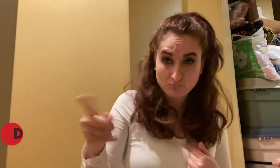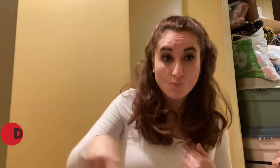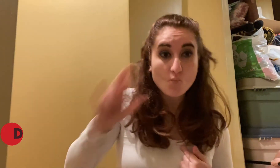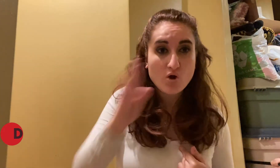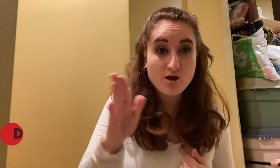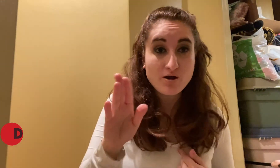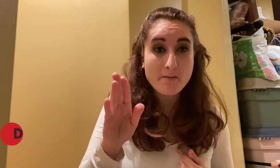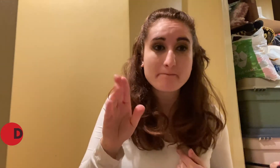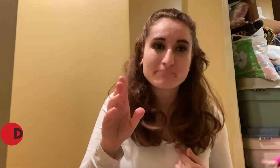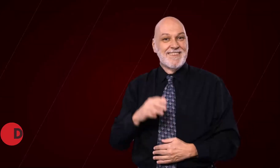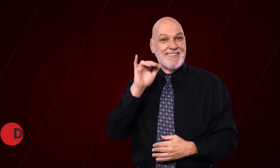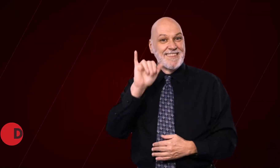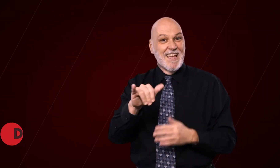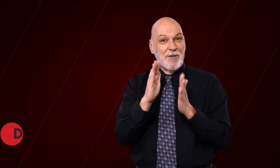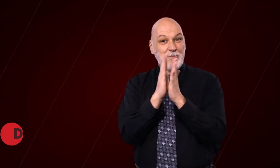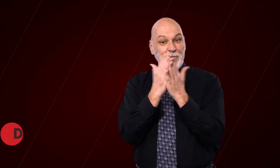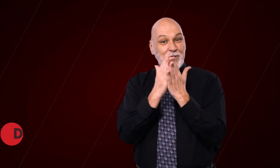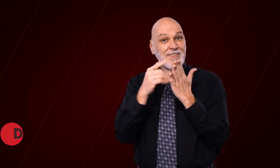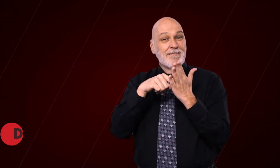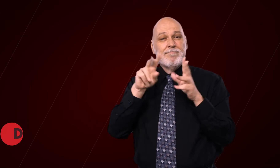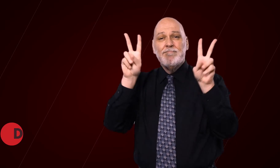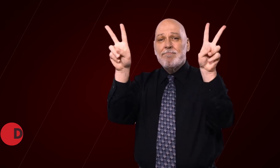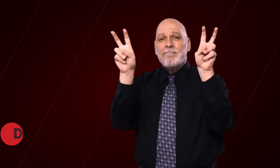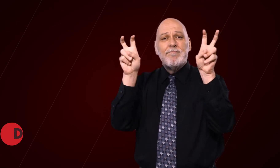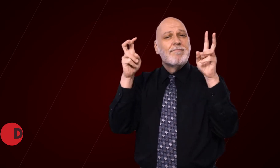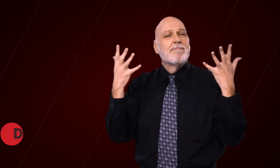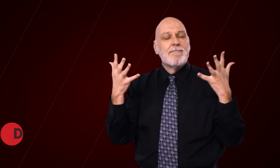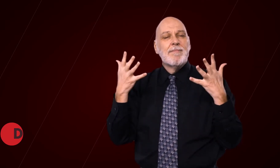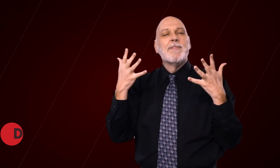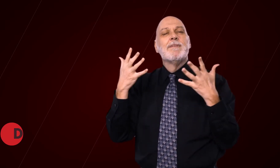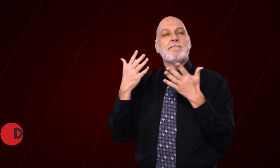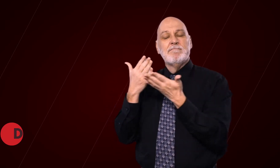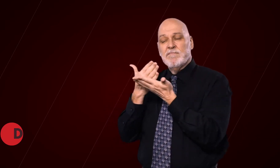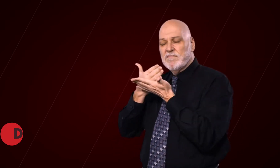So I decided to do it, would they? [Anselmo]: The title of her book is